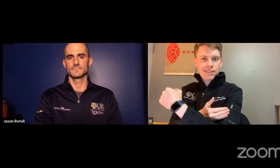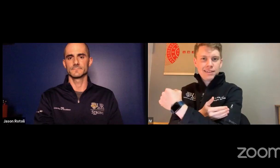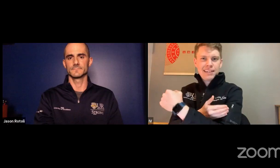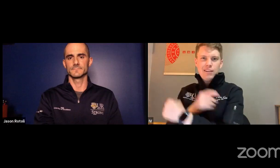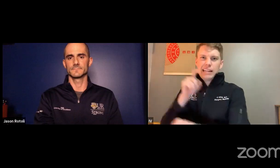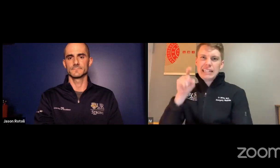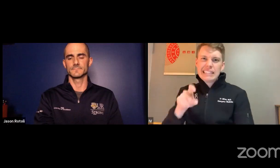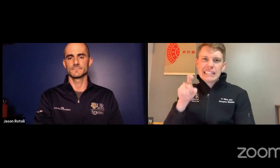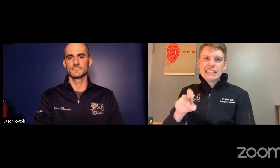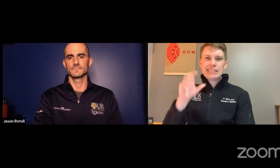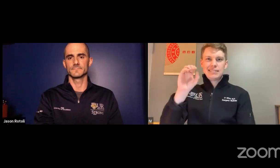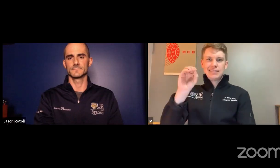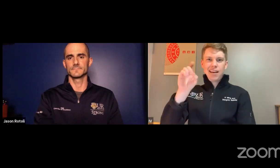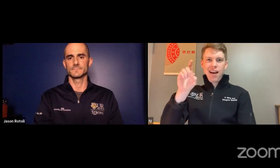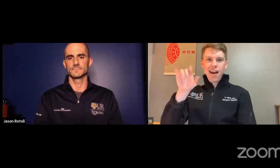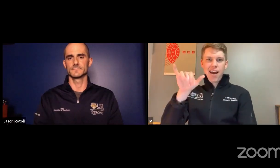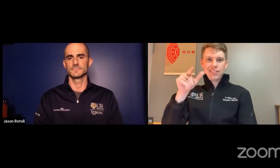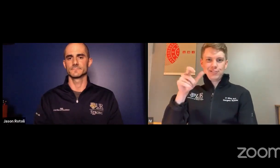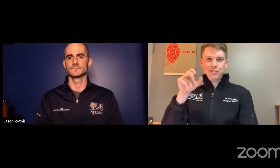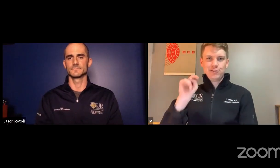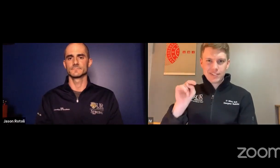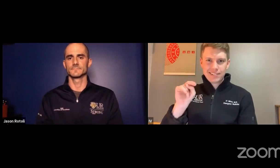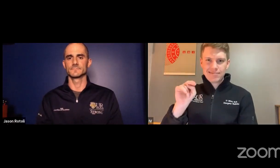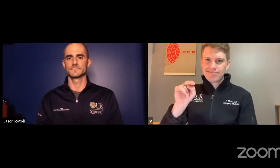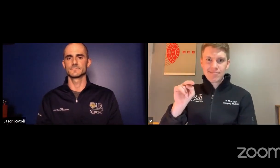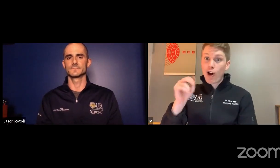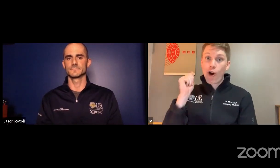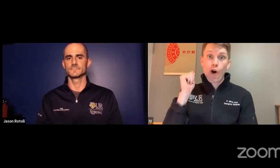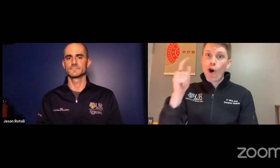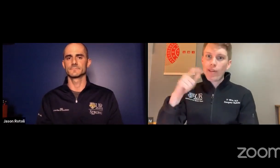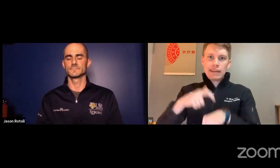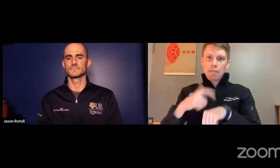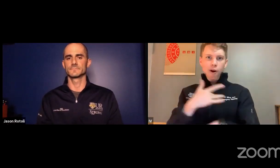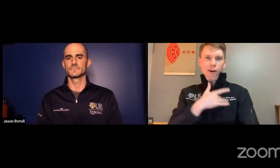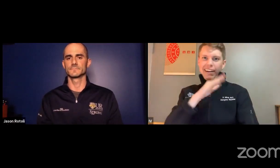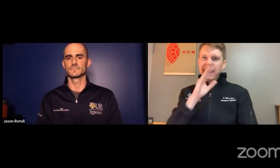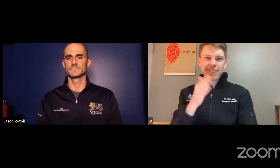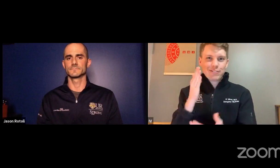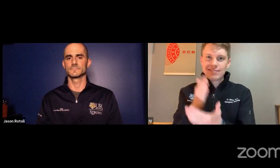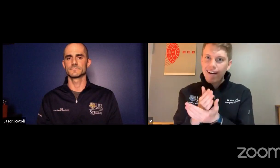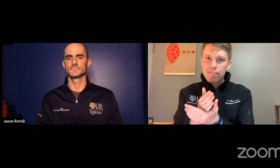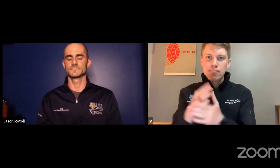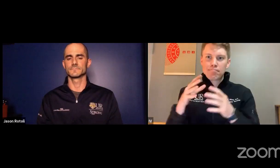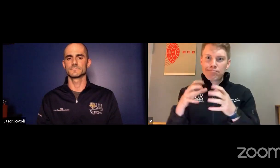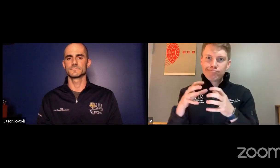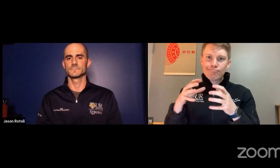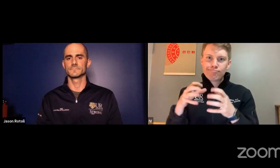sometimes but not always. Those are the things to watch for. But if you are talking